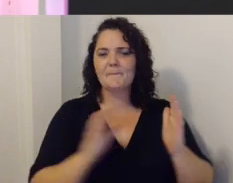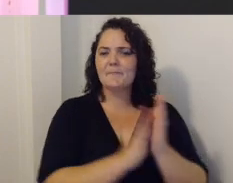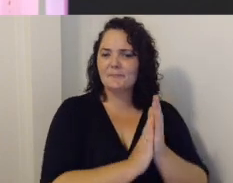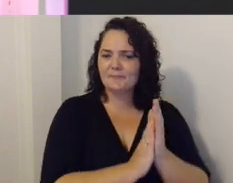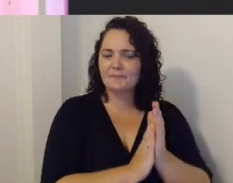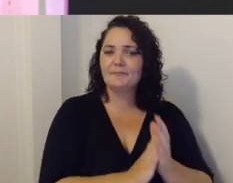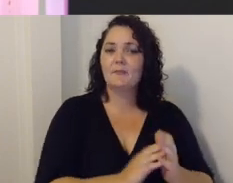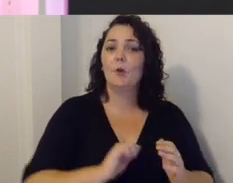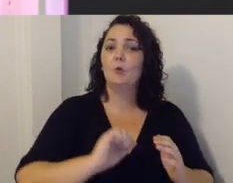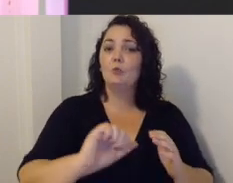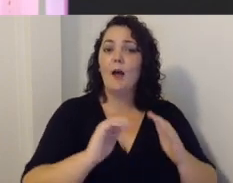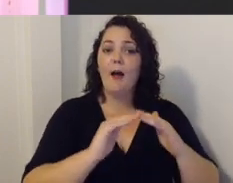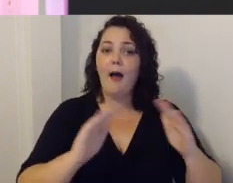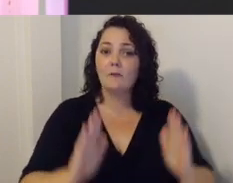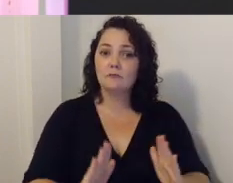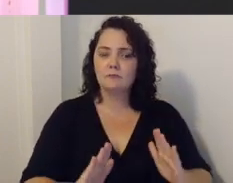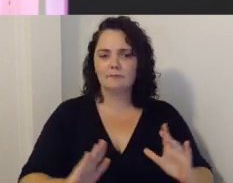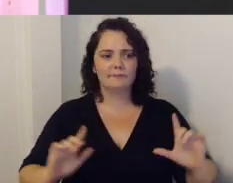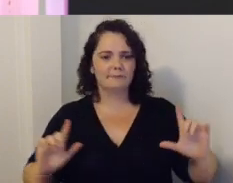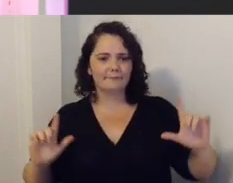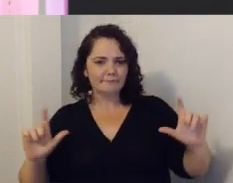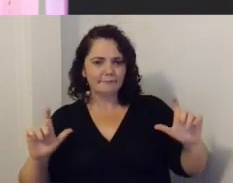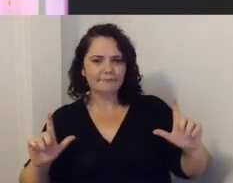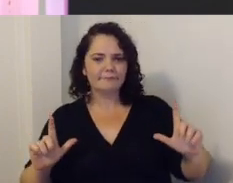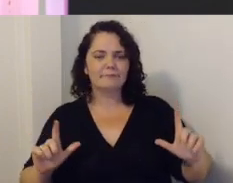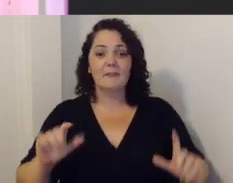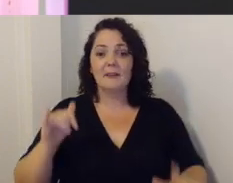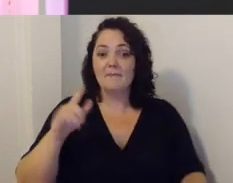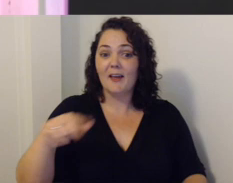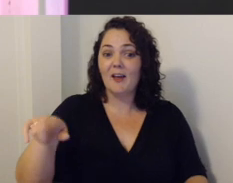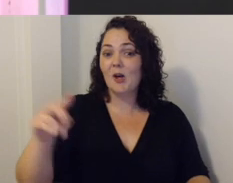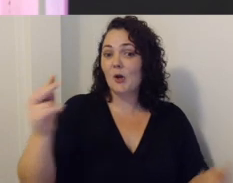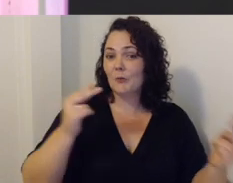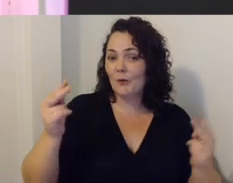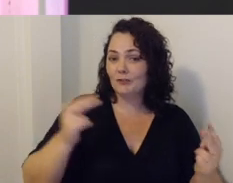see where you are at home um if you're coming to us from lockdown somewhere in the country